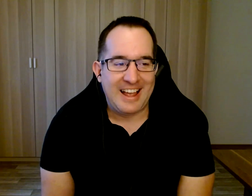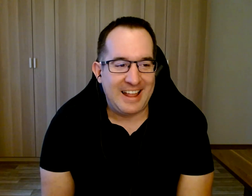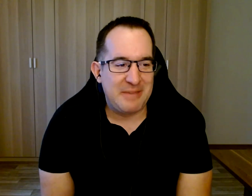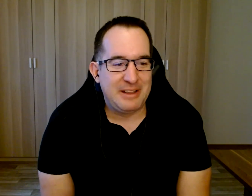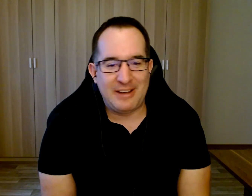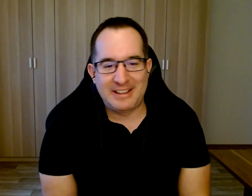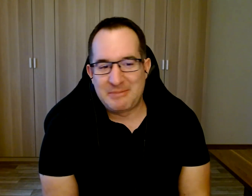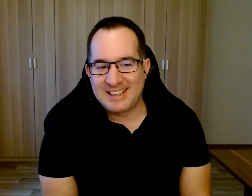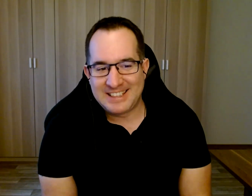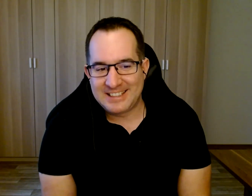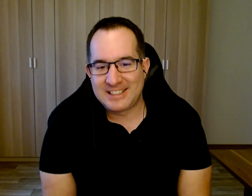I believe other places.